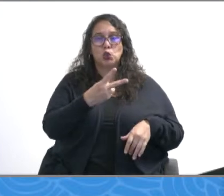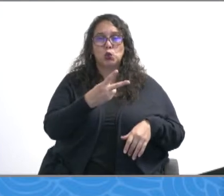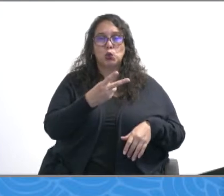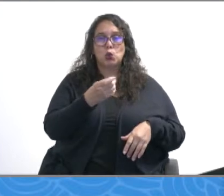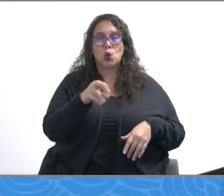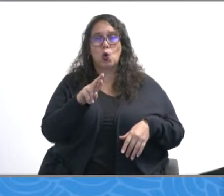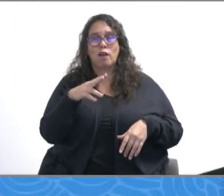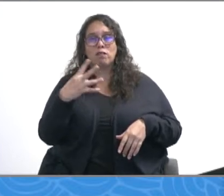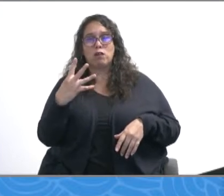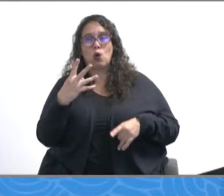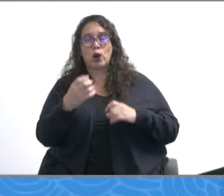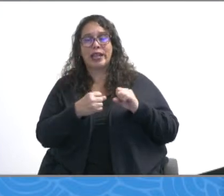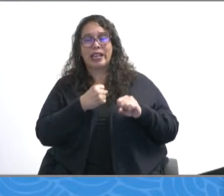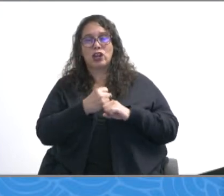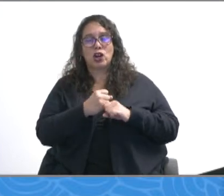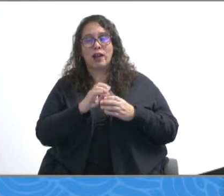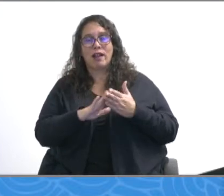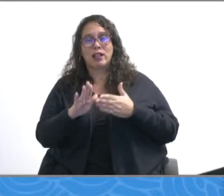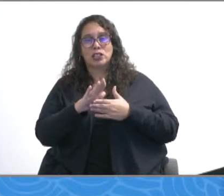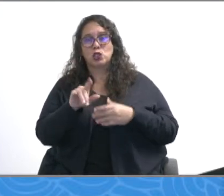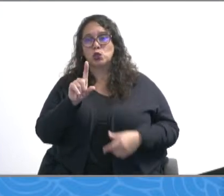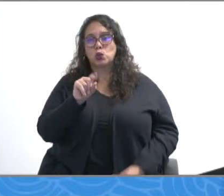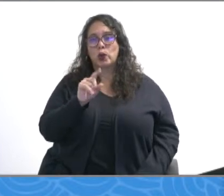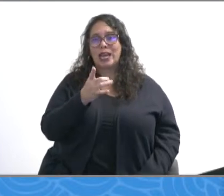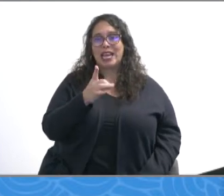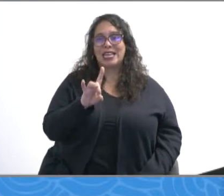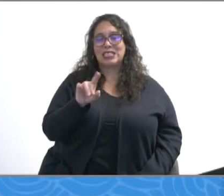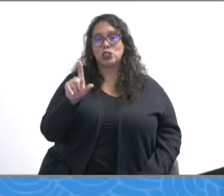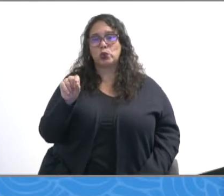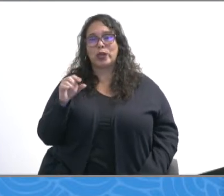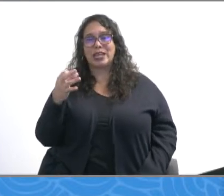in 2018-2019, it was about 66%.